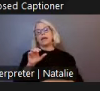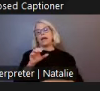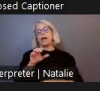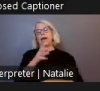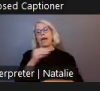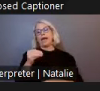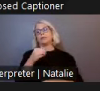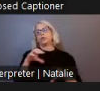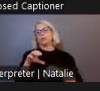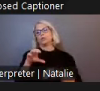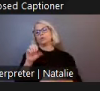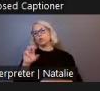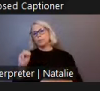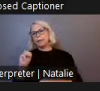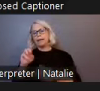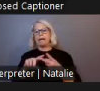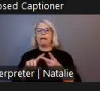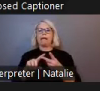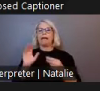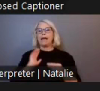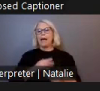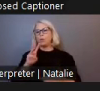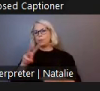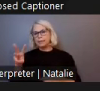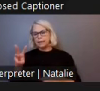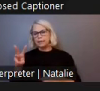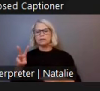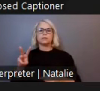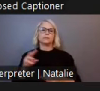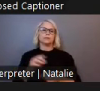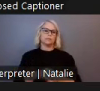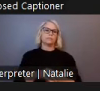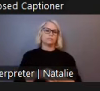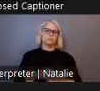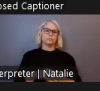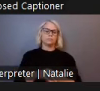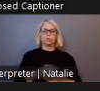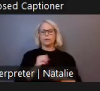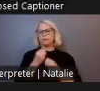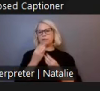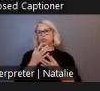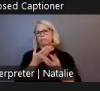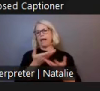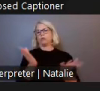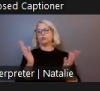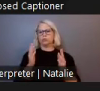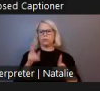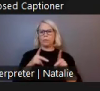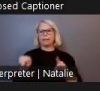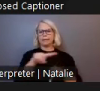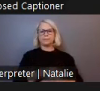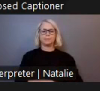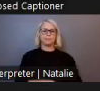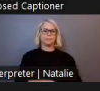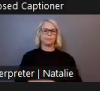and the natural means of communicating with the public as well.